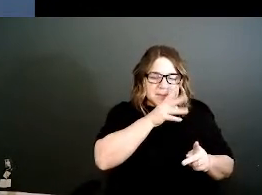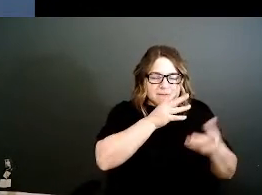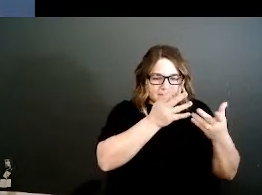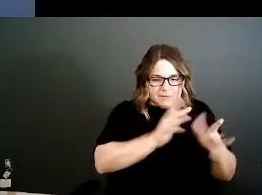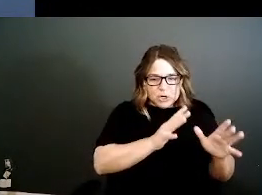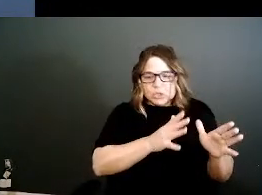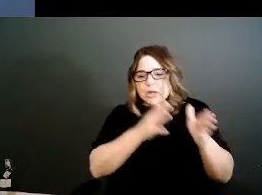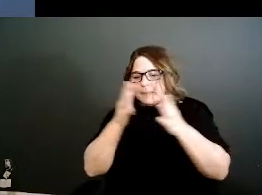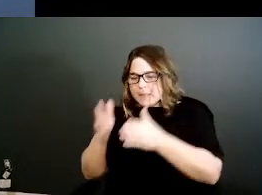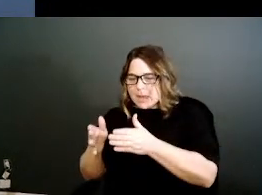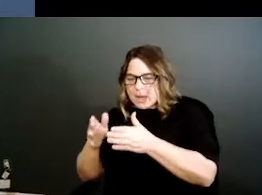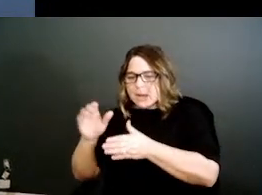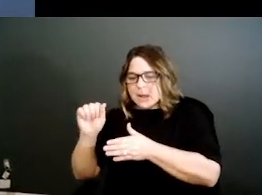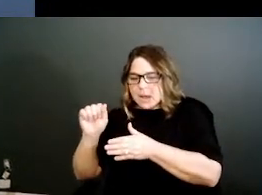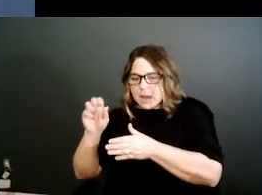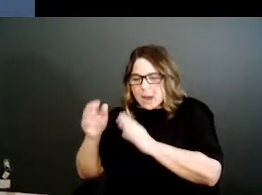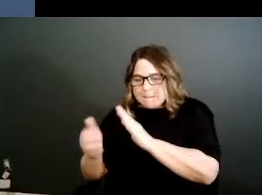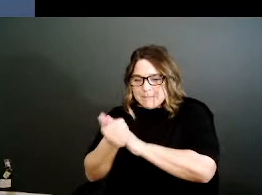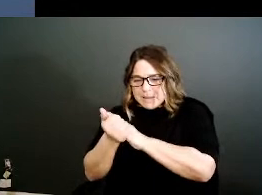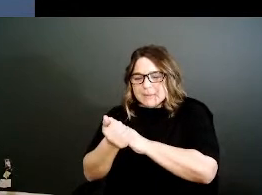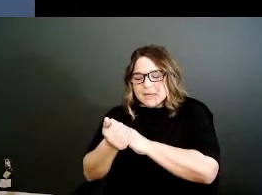I'LL JUST CHECK TO SEE IF THEY ARE HERE.